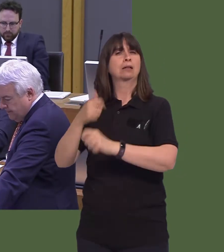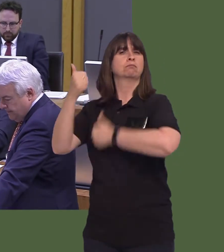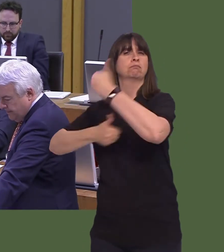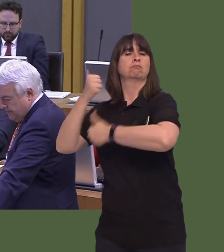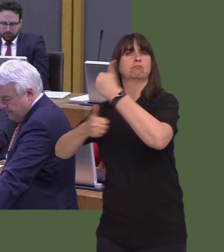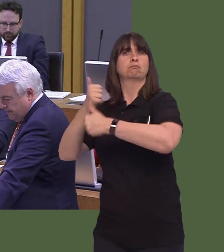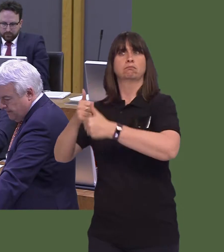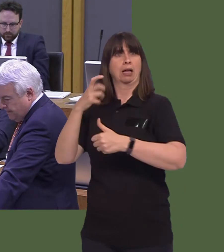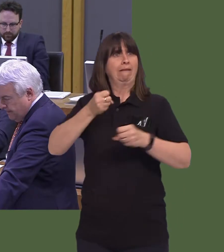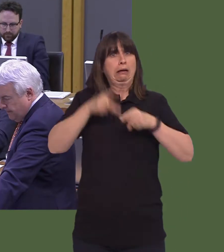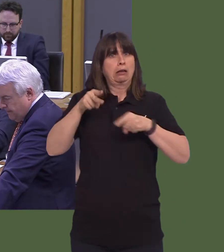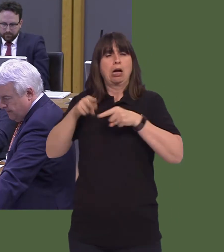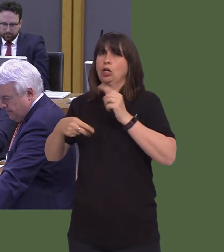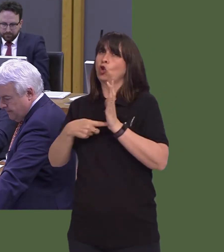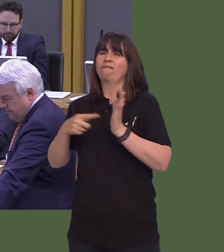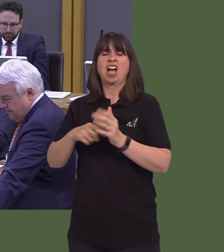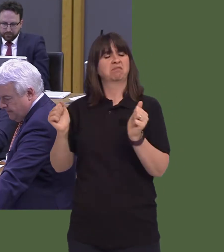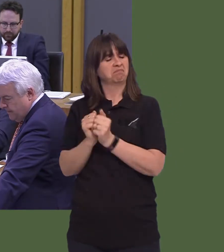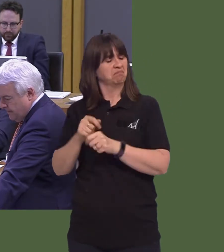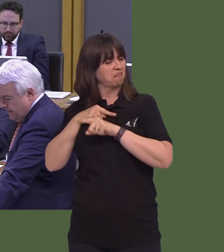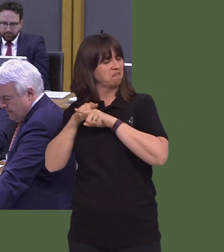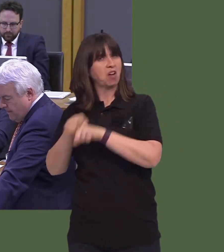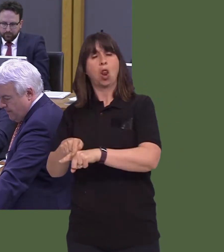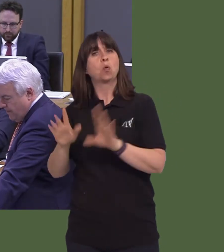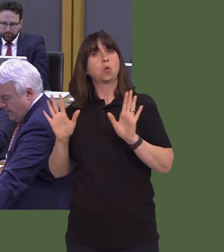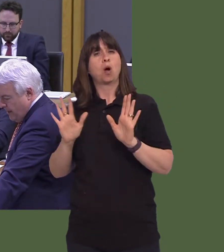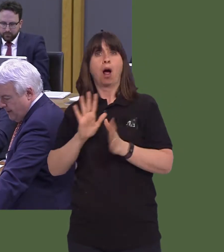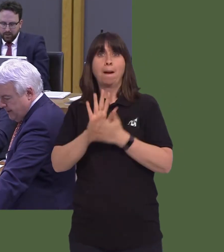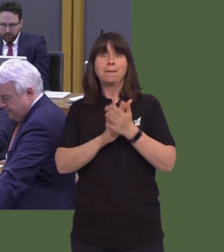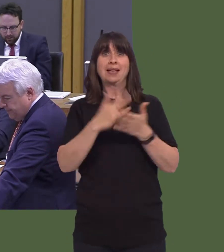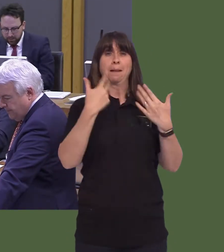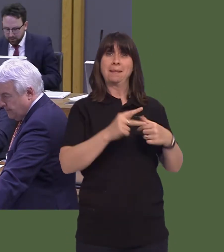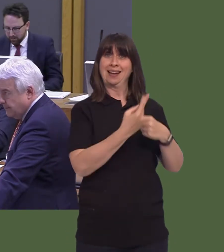This exemption will provide care leavers with a vital opportunity to transition and adapt